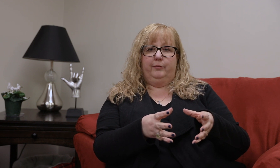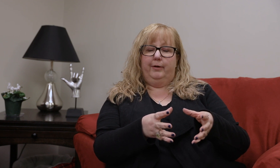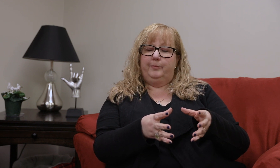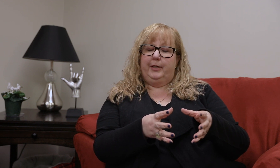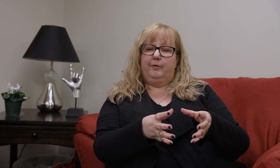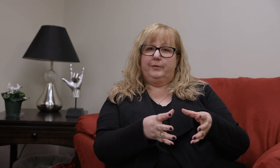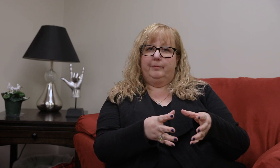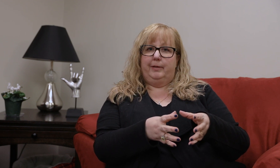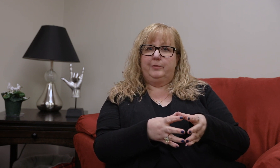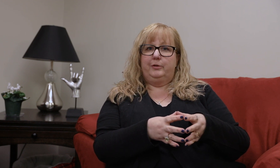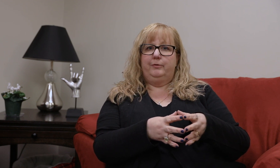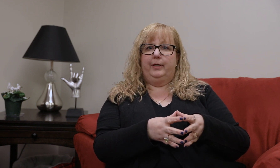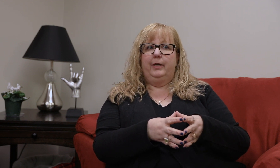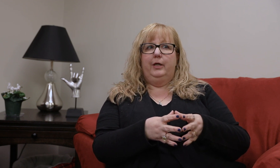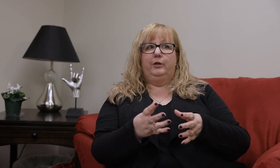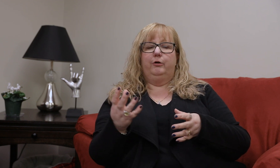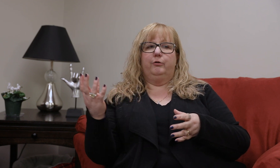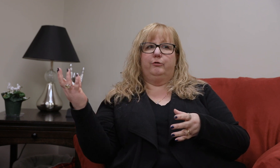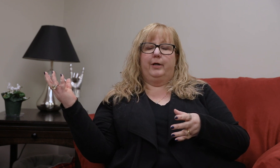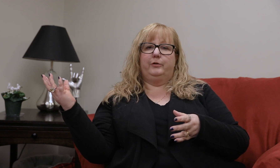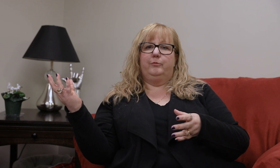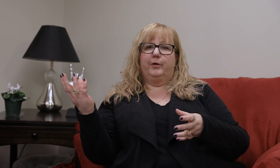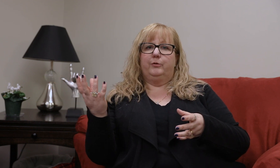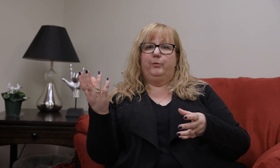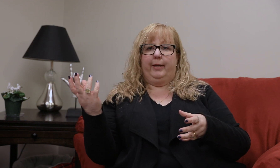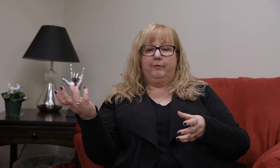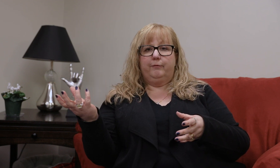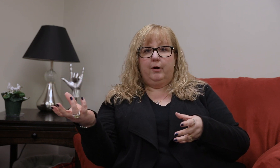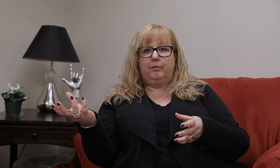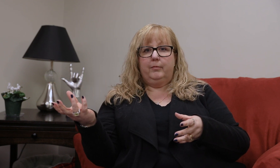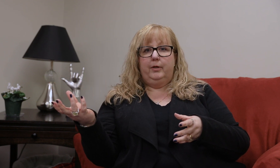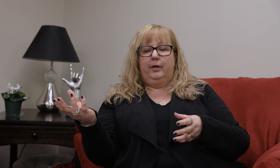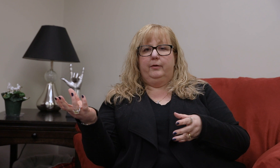that you don't draw too much away from the actual performer